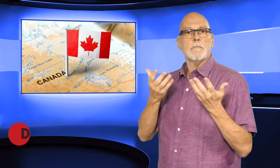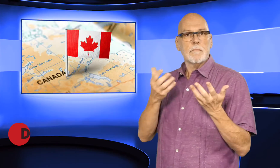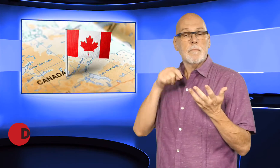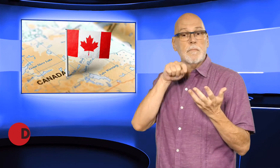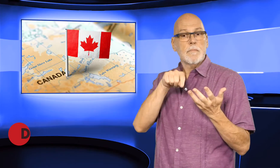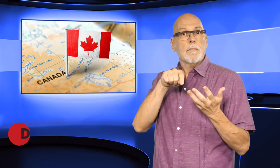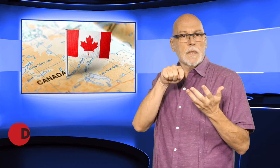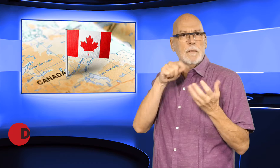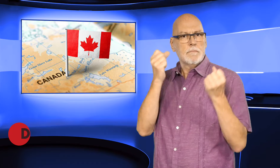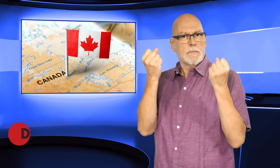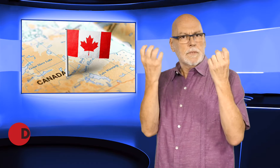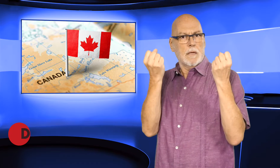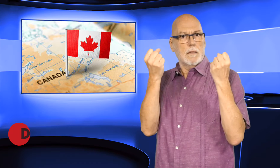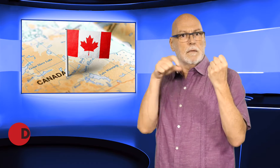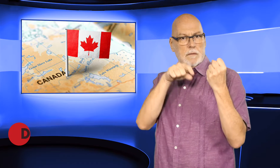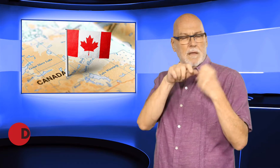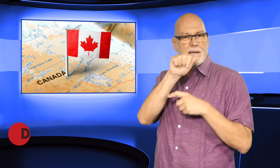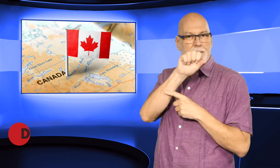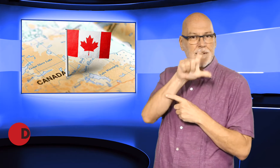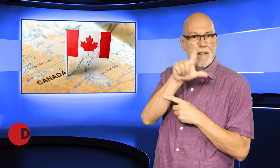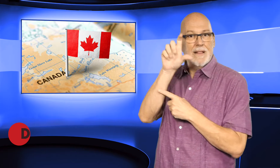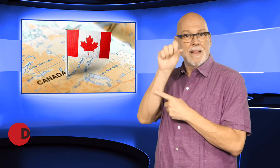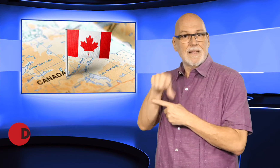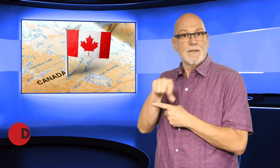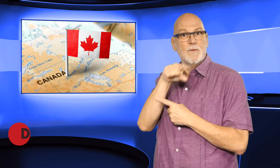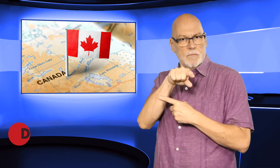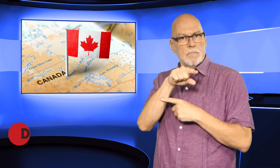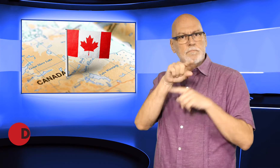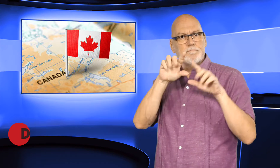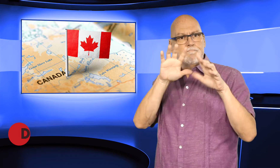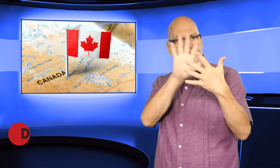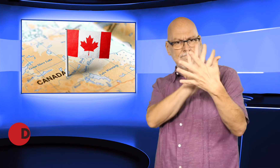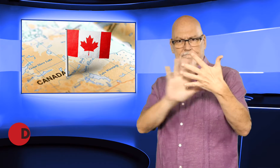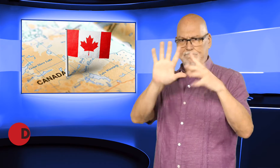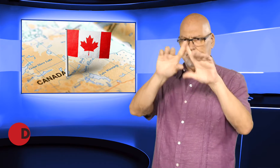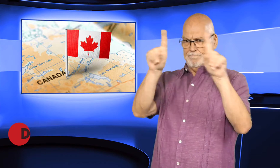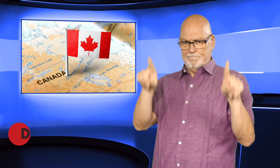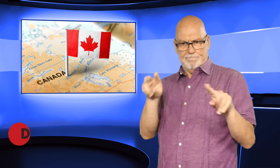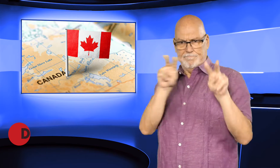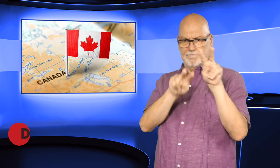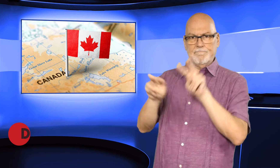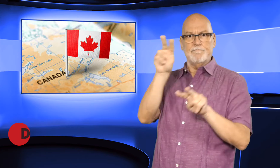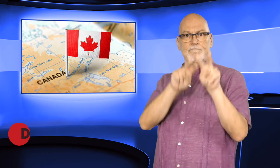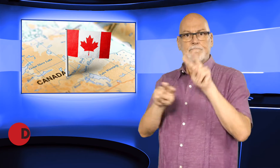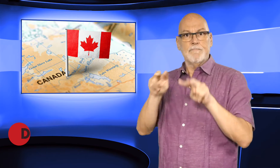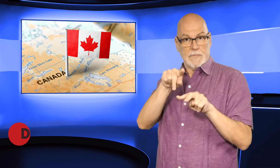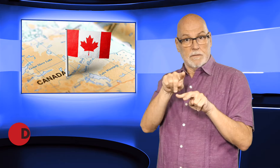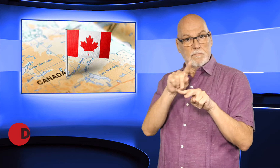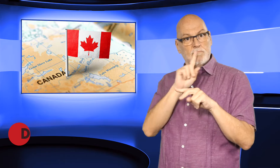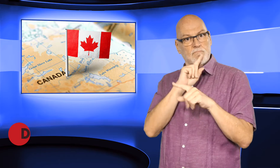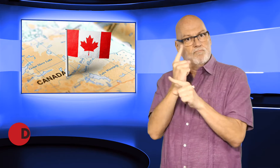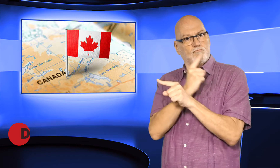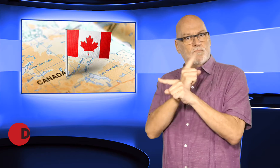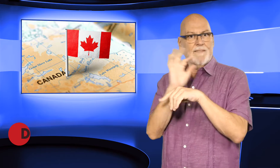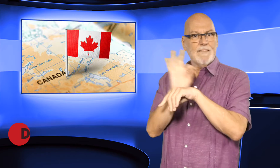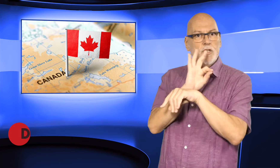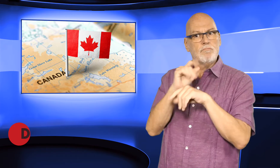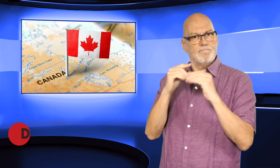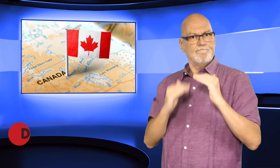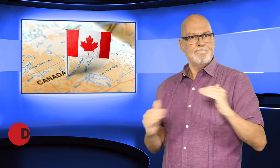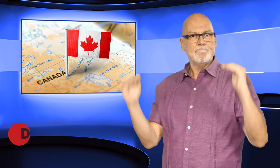[ANSELMO]: Does the signed ASL/LSQ format present functionally